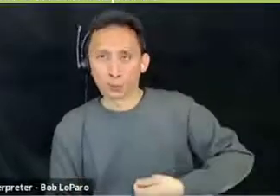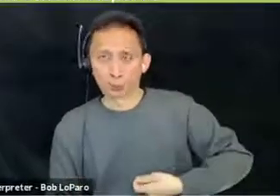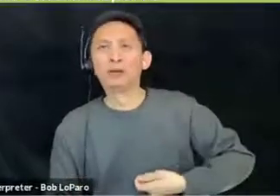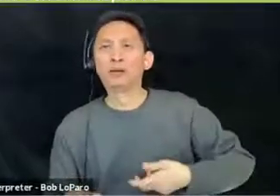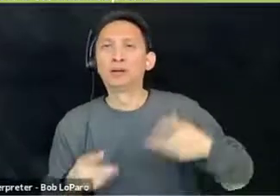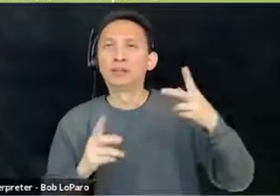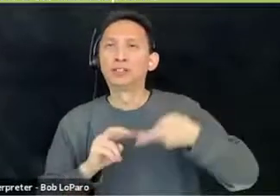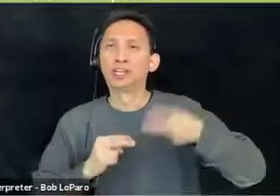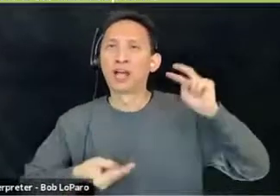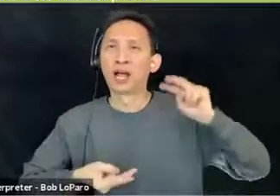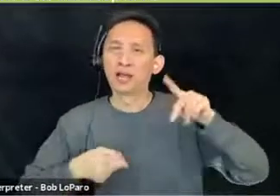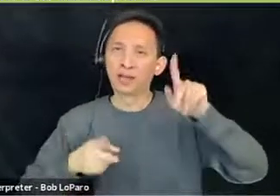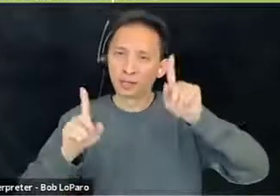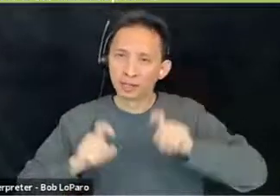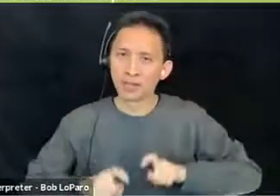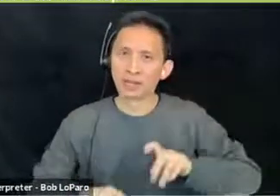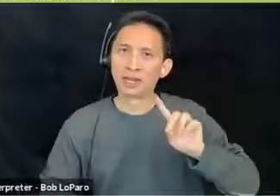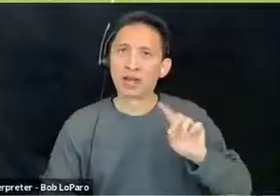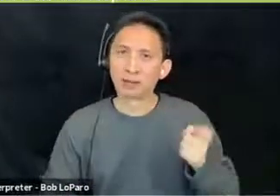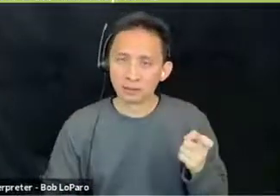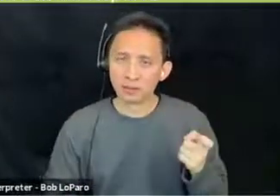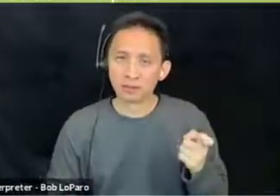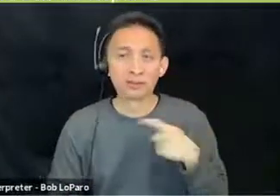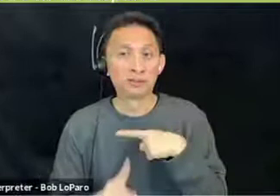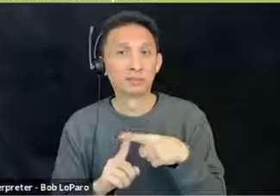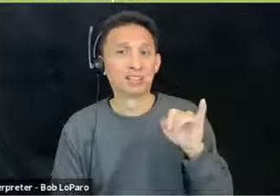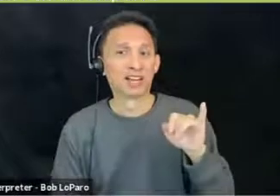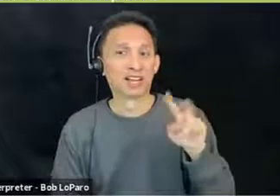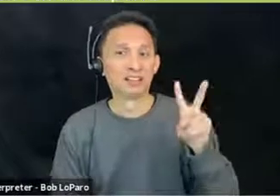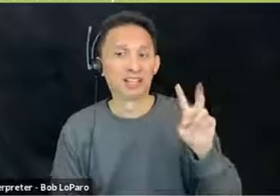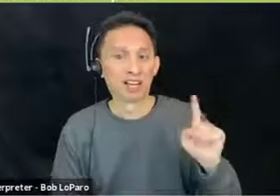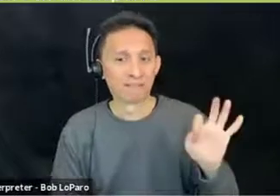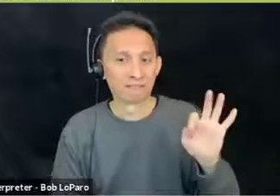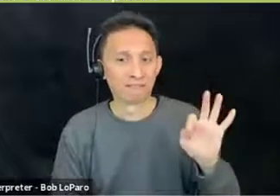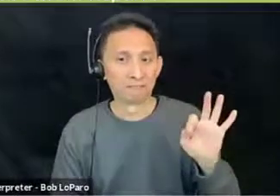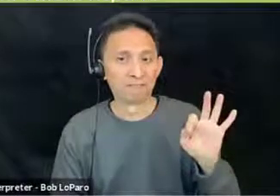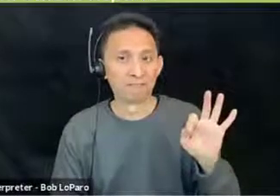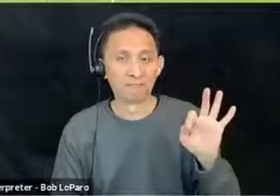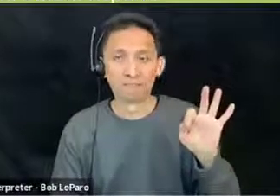with IVF, and we have a lot of families that have gone through that